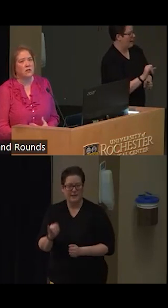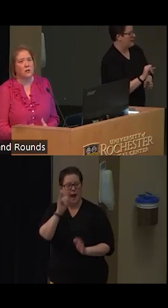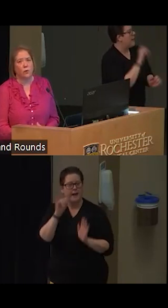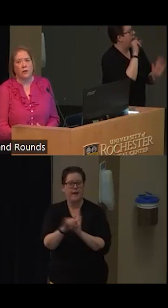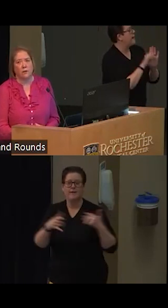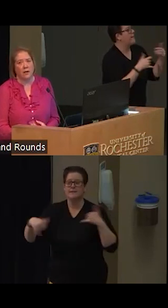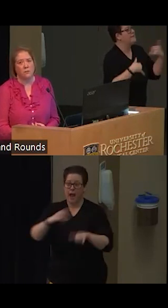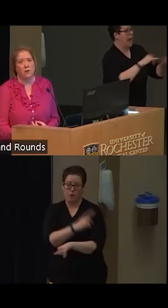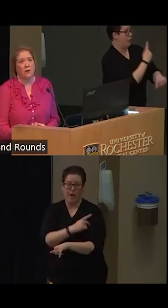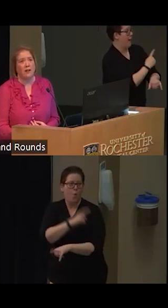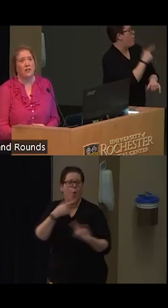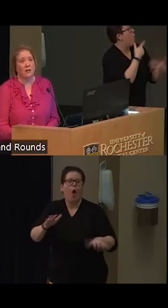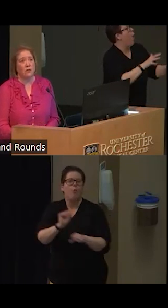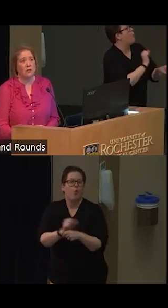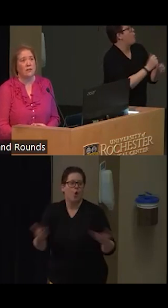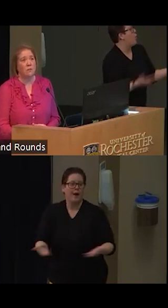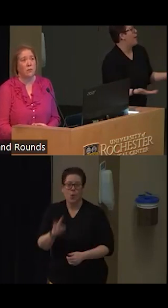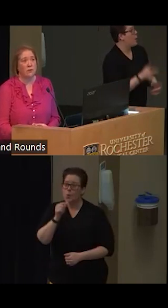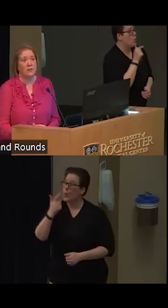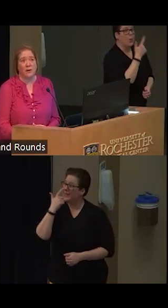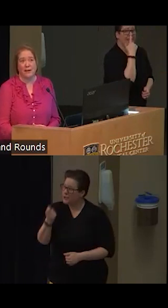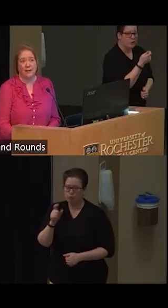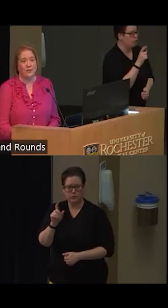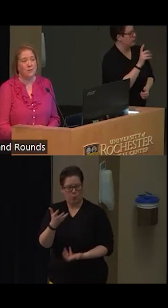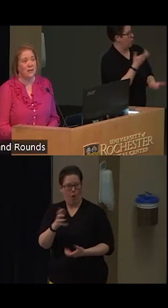patients that work here at the hospital that are actually interested in participating in our